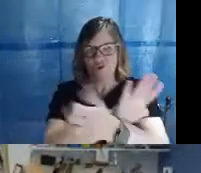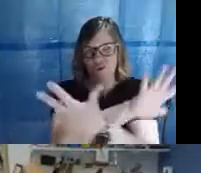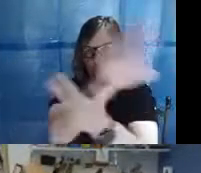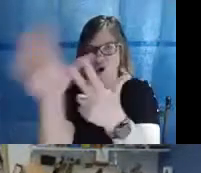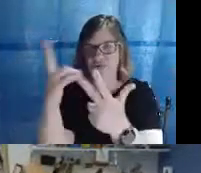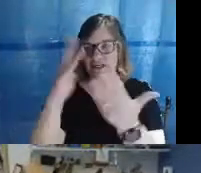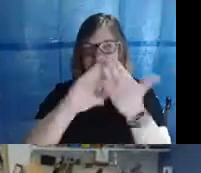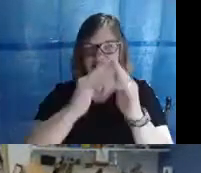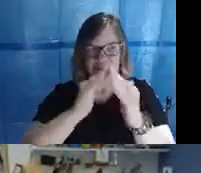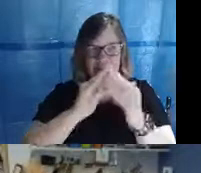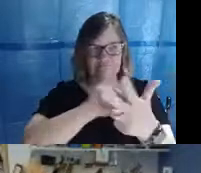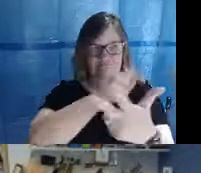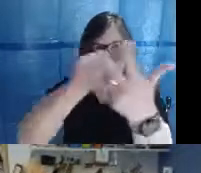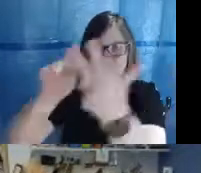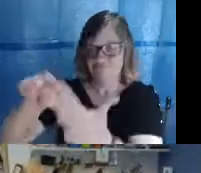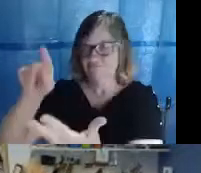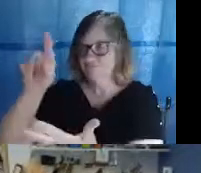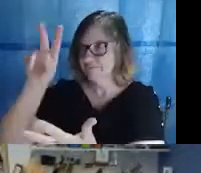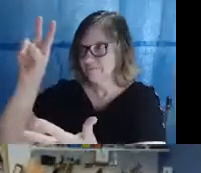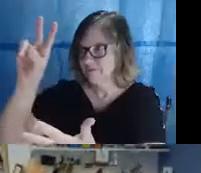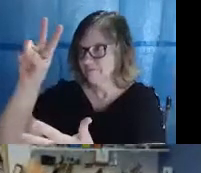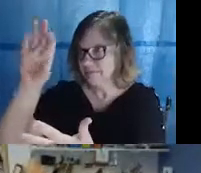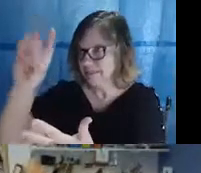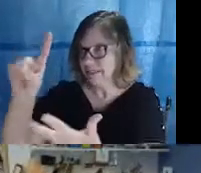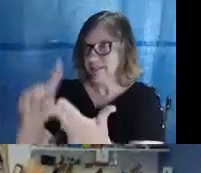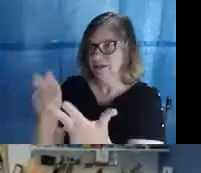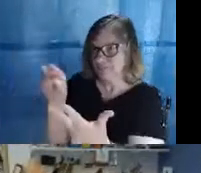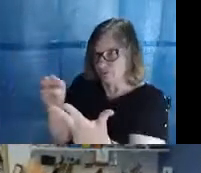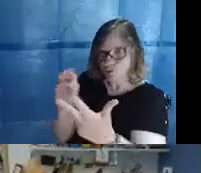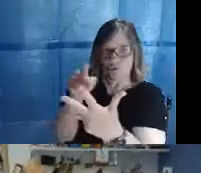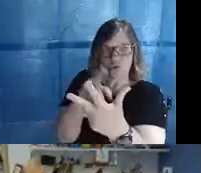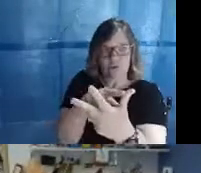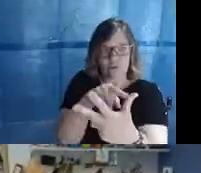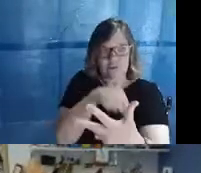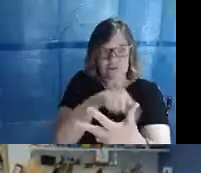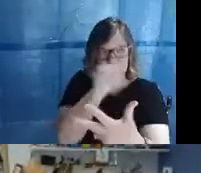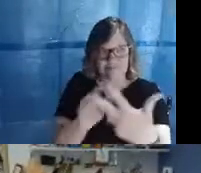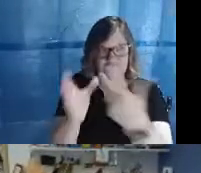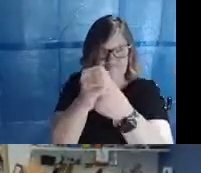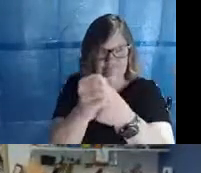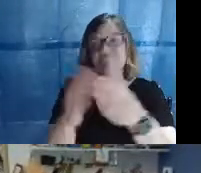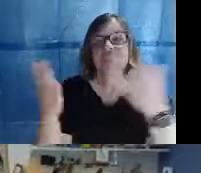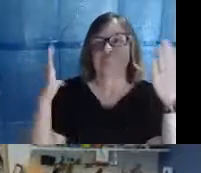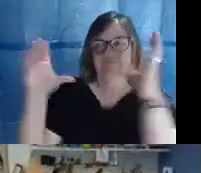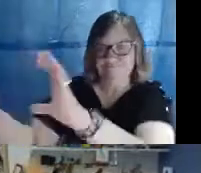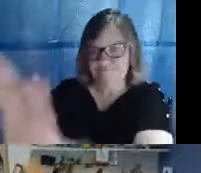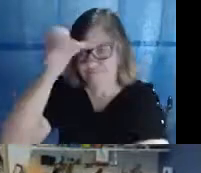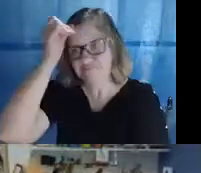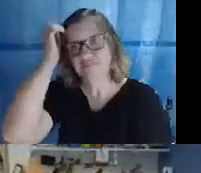They cover three cities: VCD in Phoenix, Tucson, and NM. They have taken responsibilities.